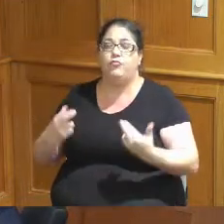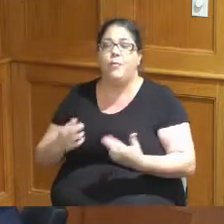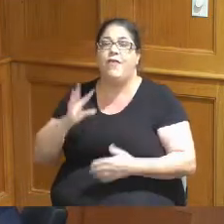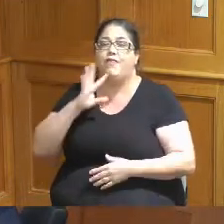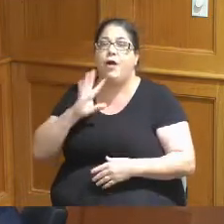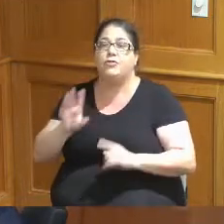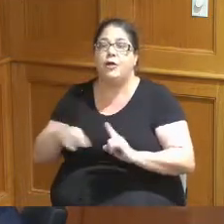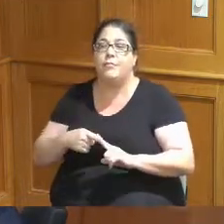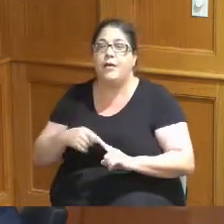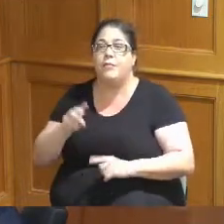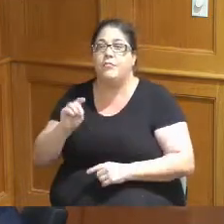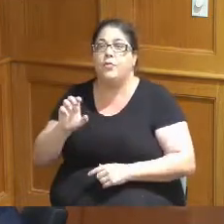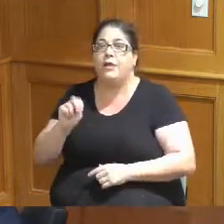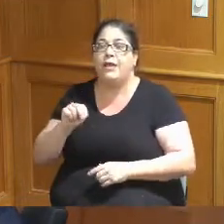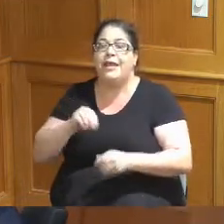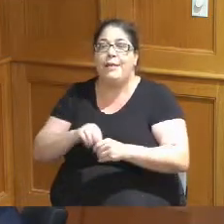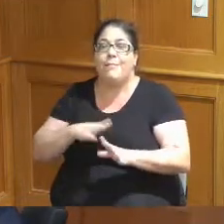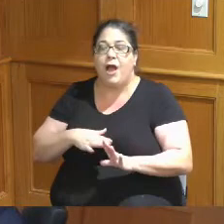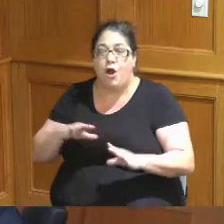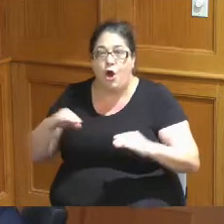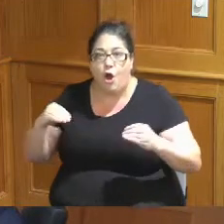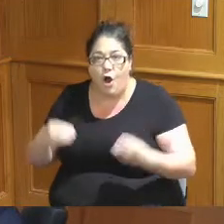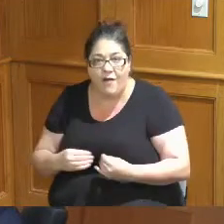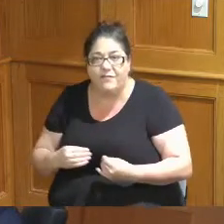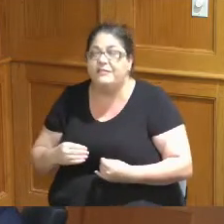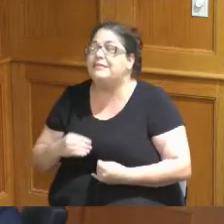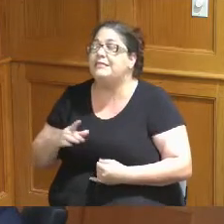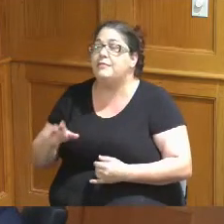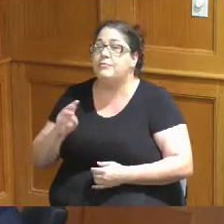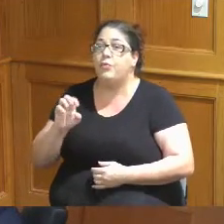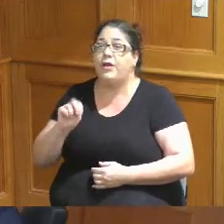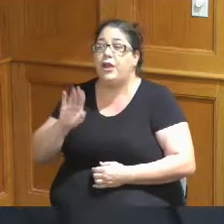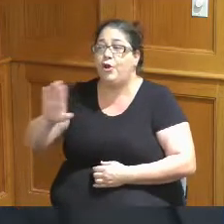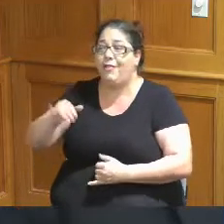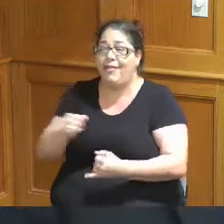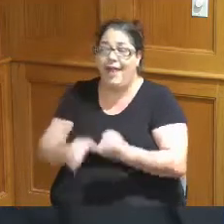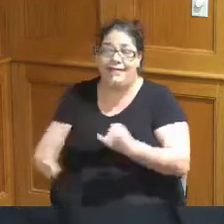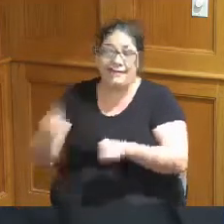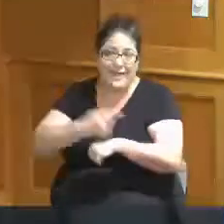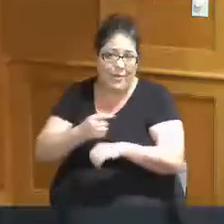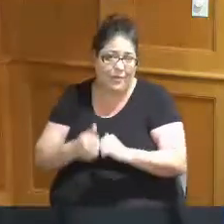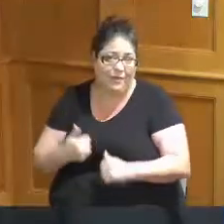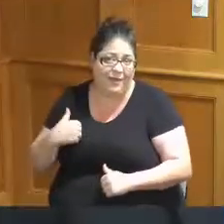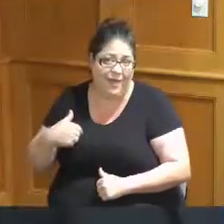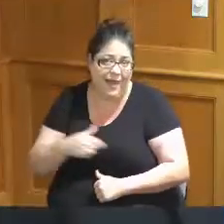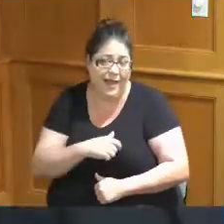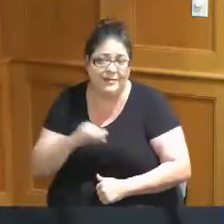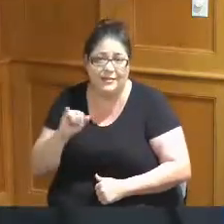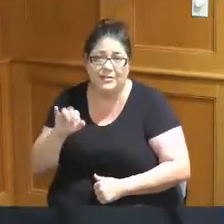interning in my office so it's Morgan's last day am I right Morgan yes so Morgan has been here her